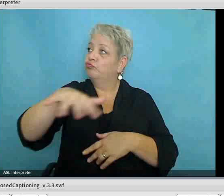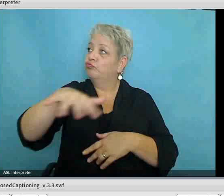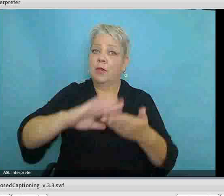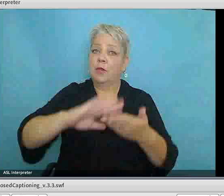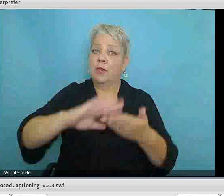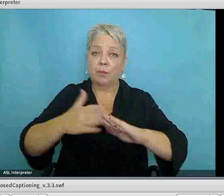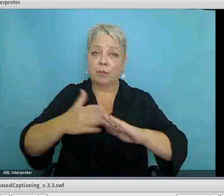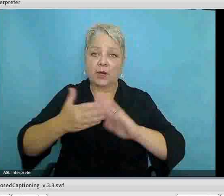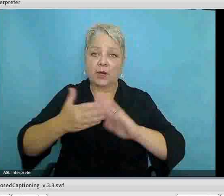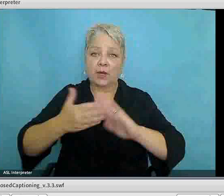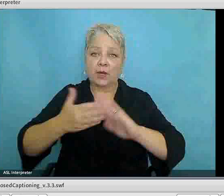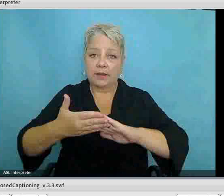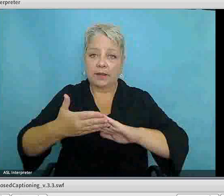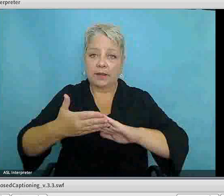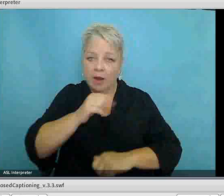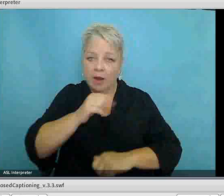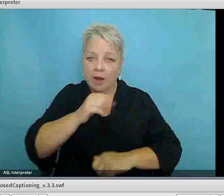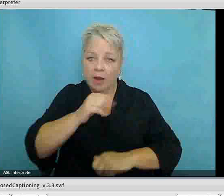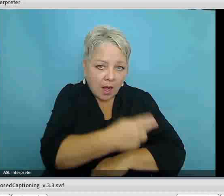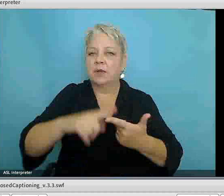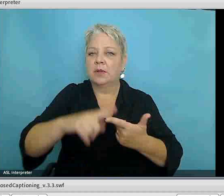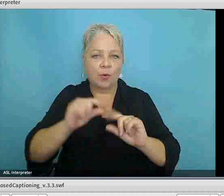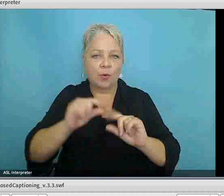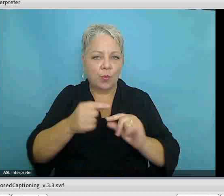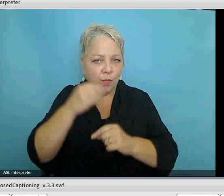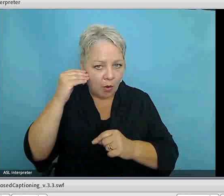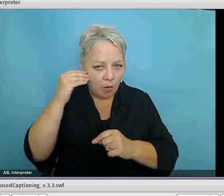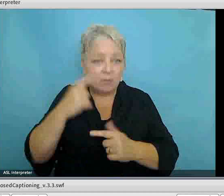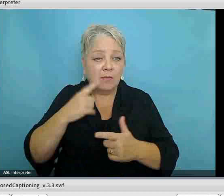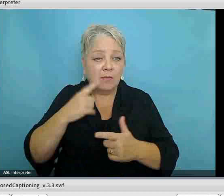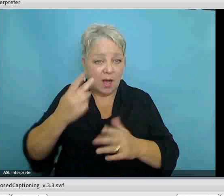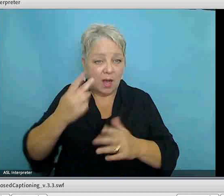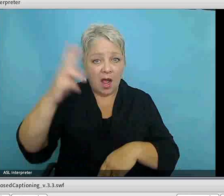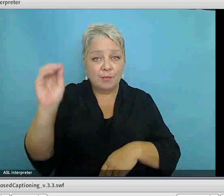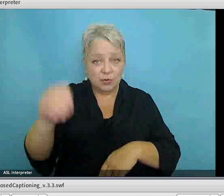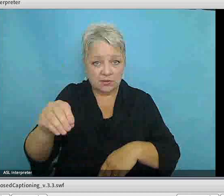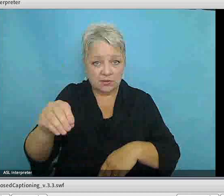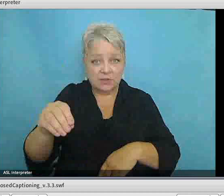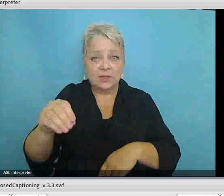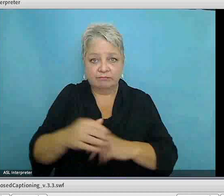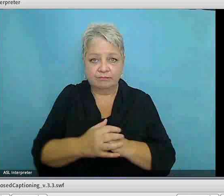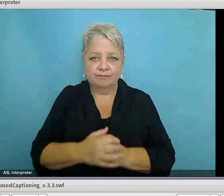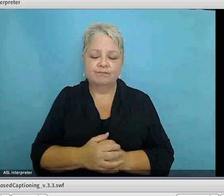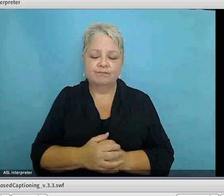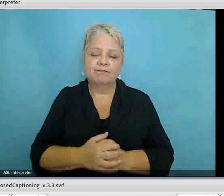So 4% or so are actually residing in facilities.